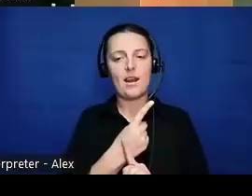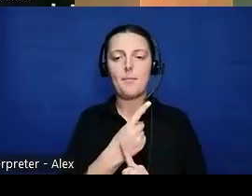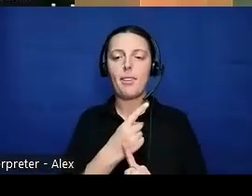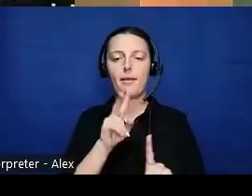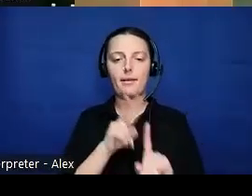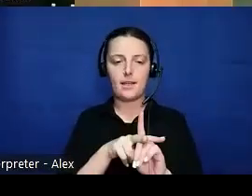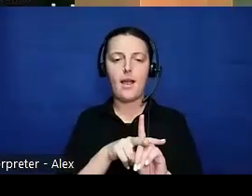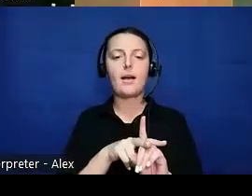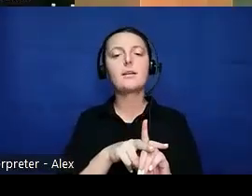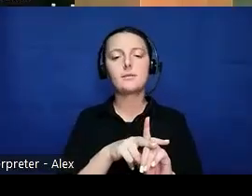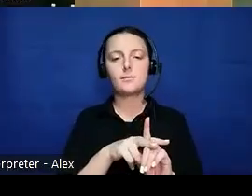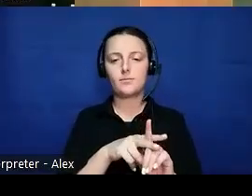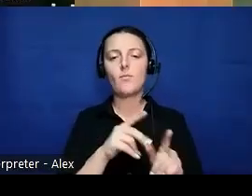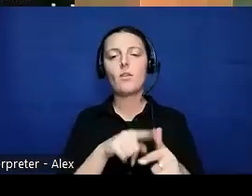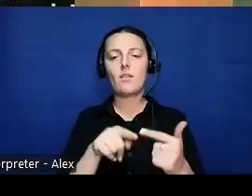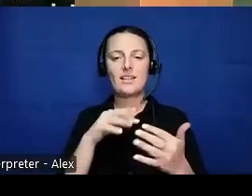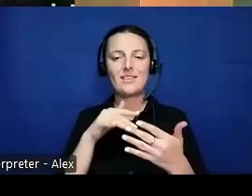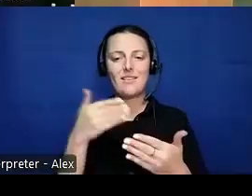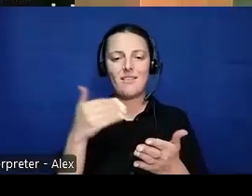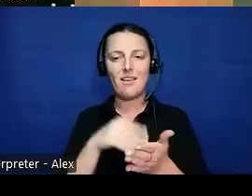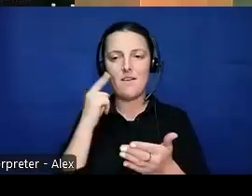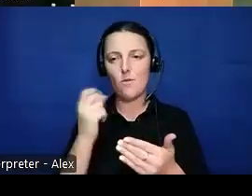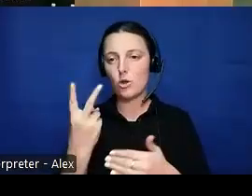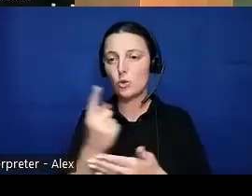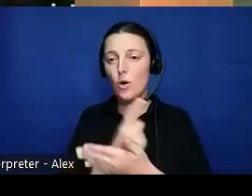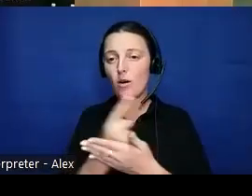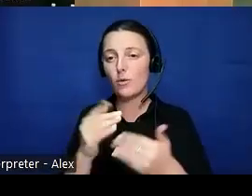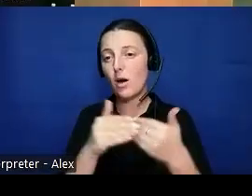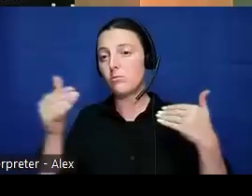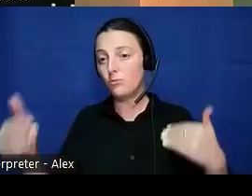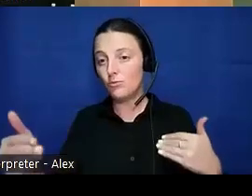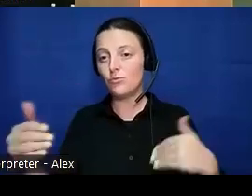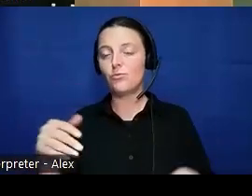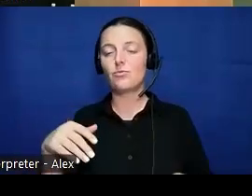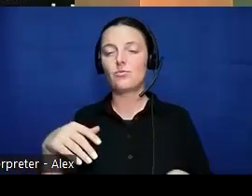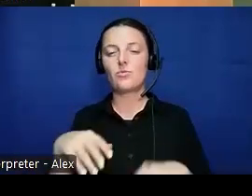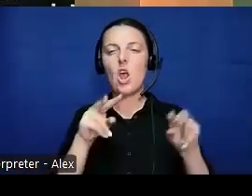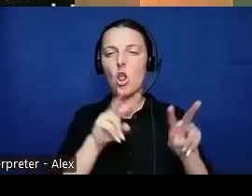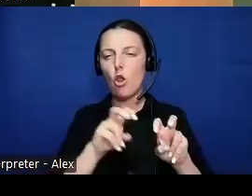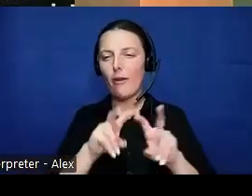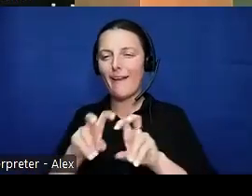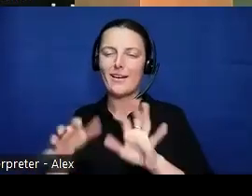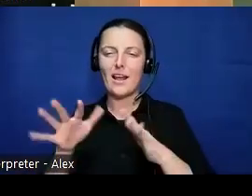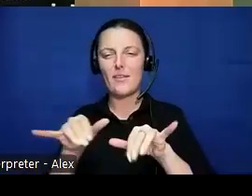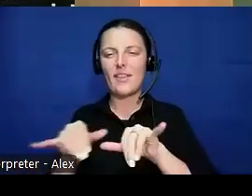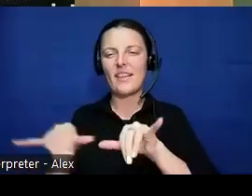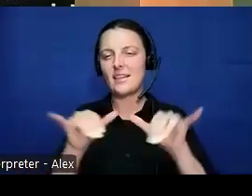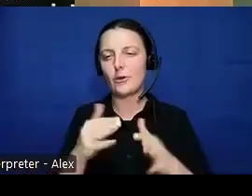for another 12 weeks looking at kind of all the standard stuff. Um, and the other part of this,